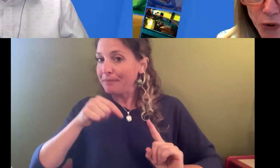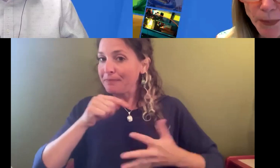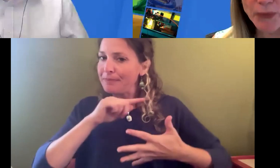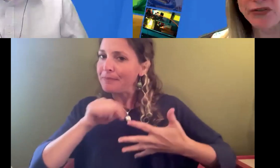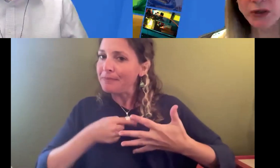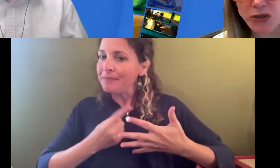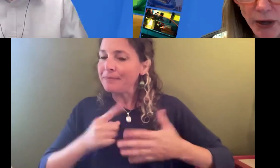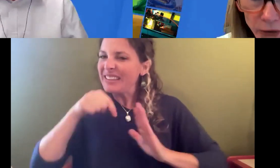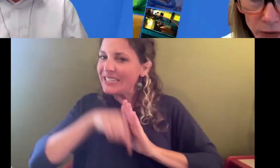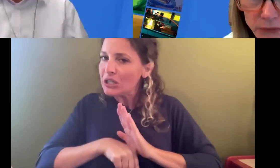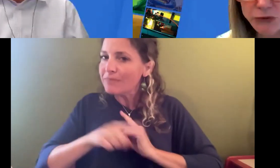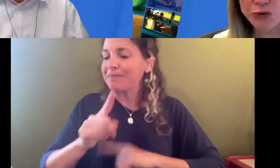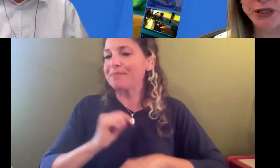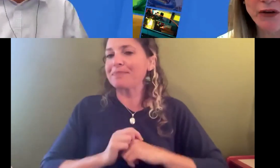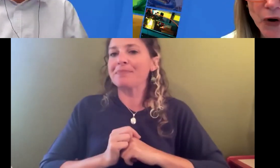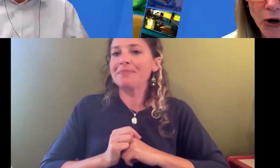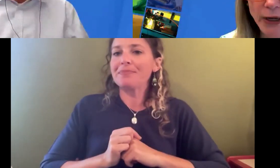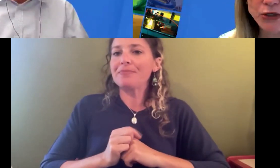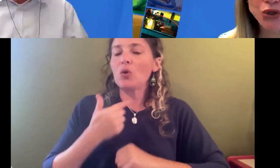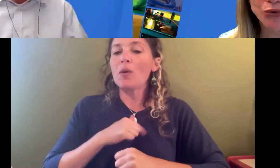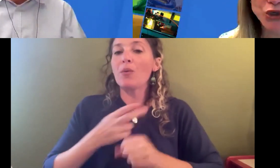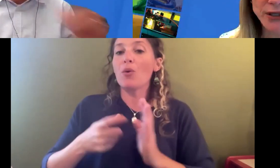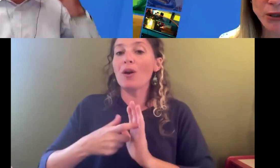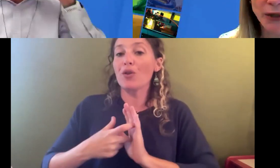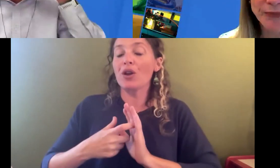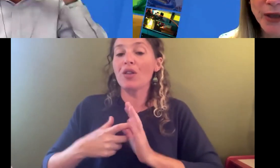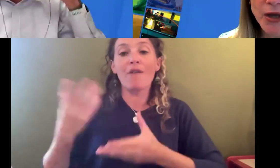incorporate the entire 2CFR into the GC1.